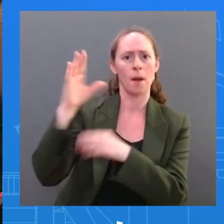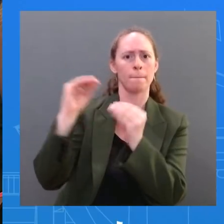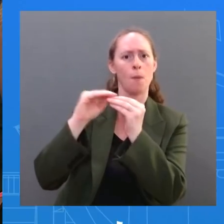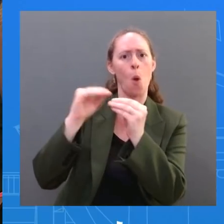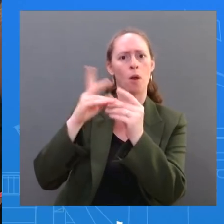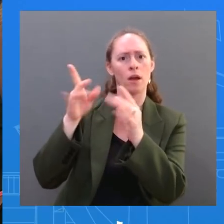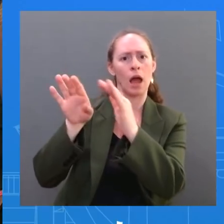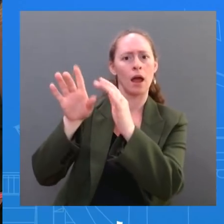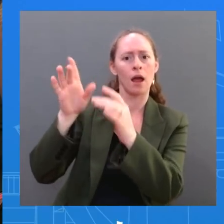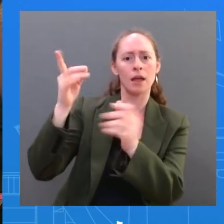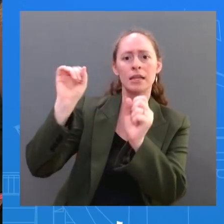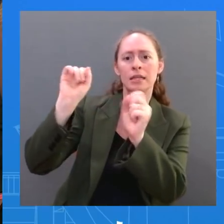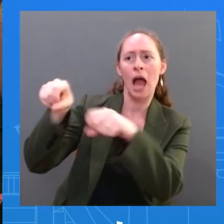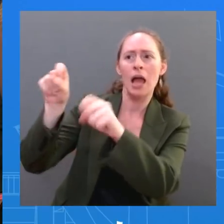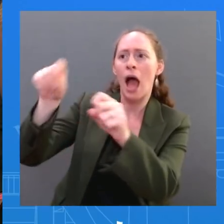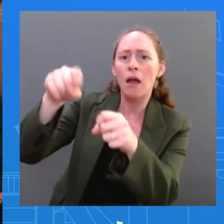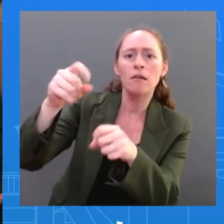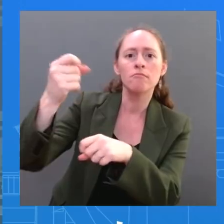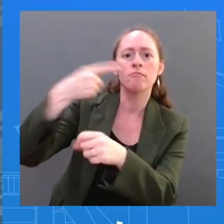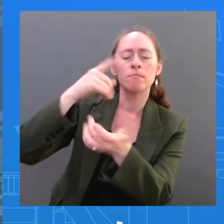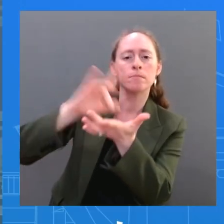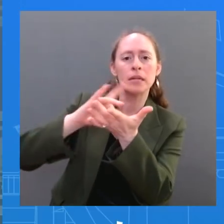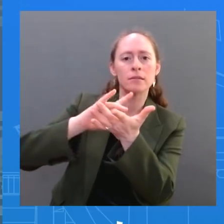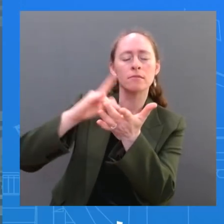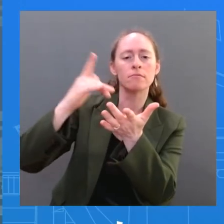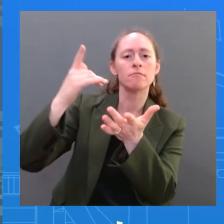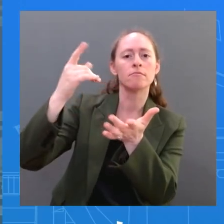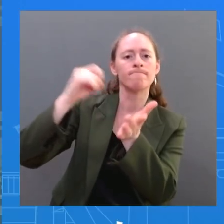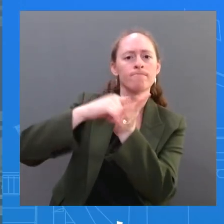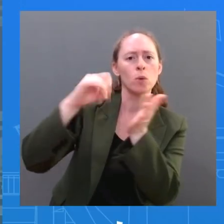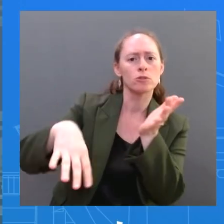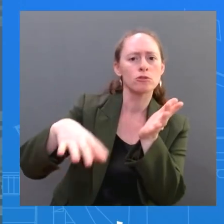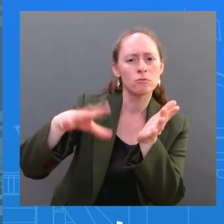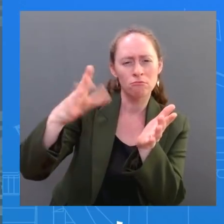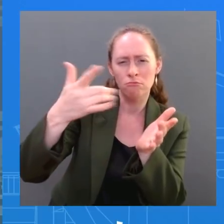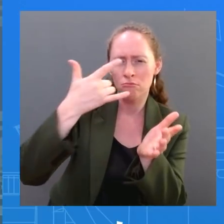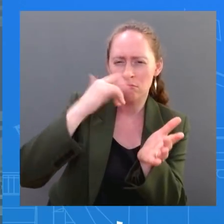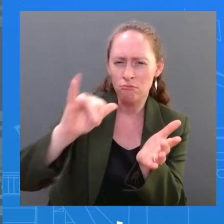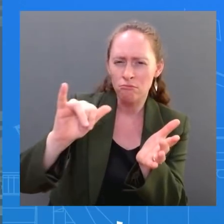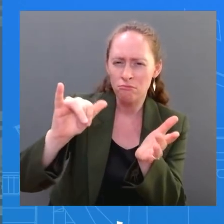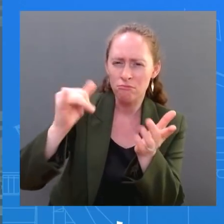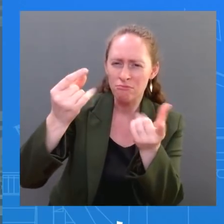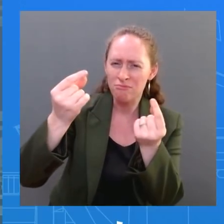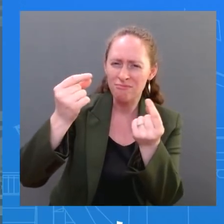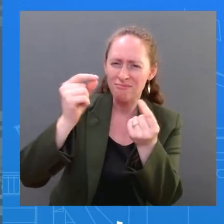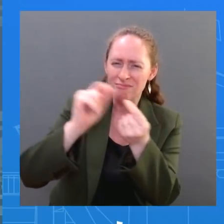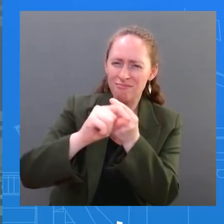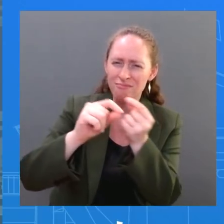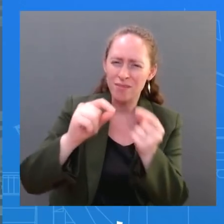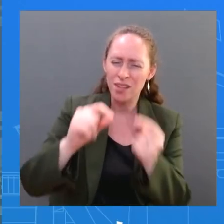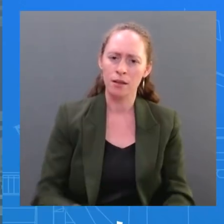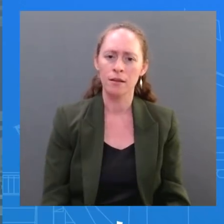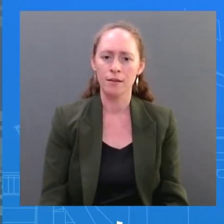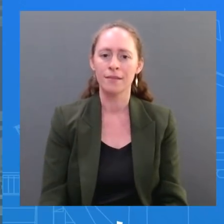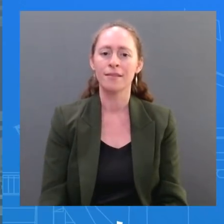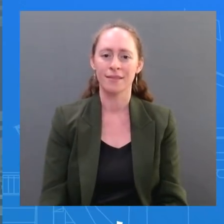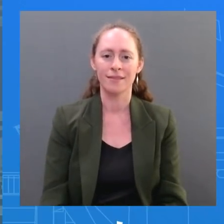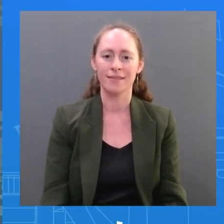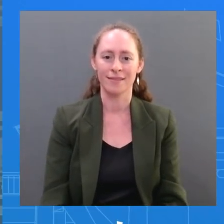What concrete steps will be taken? Ms. Klein: Well, that's what we're looking for the Secretary to come back to us with. I mean, the two things immediately is --